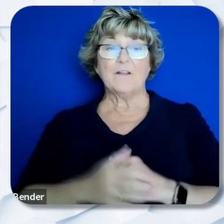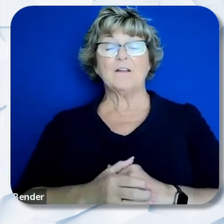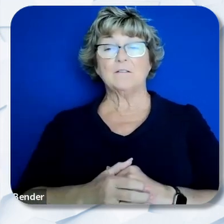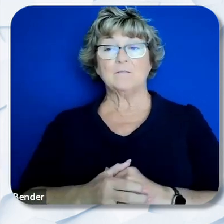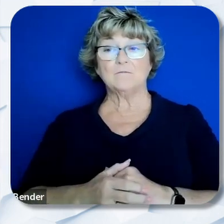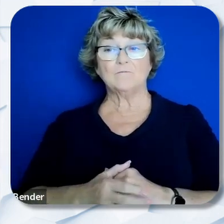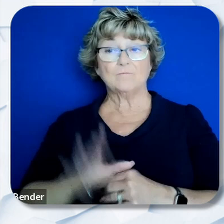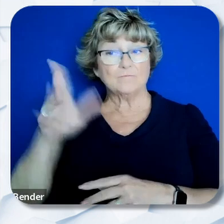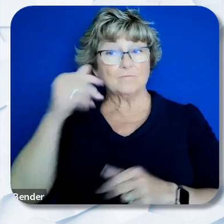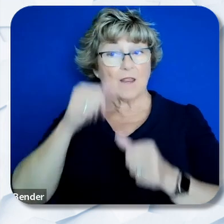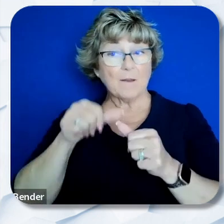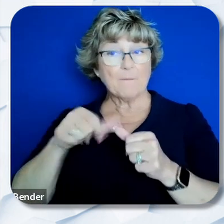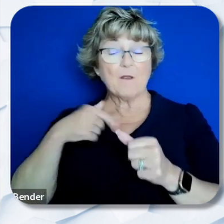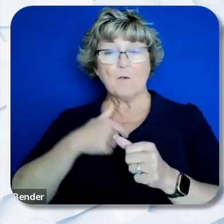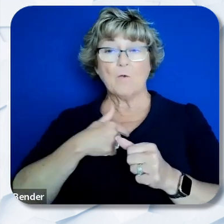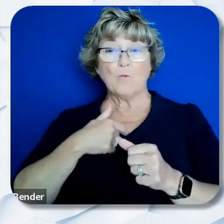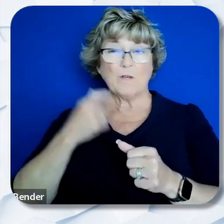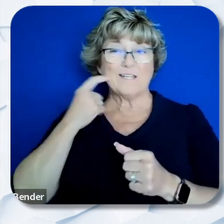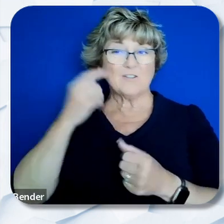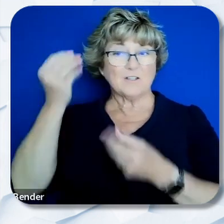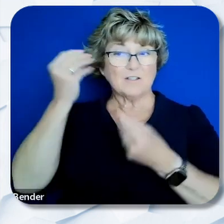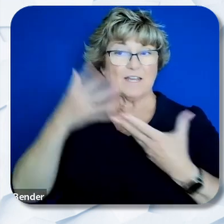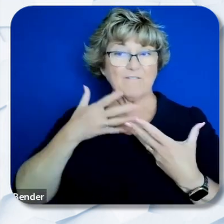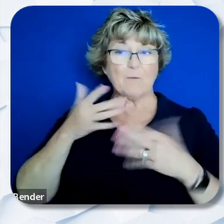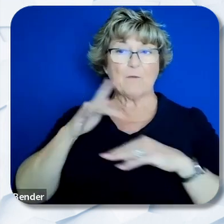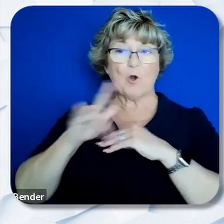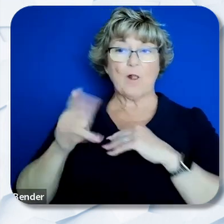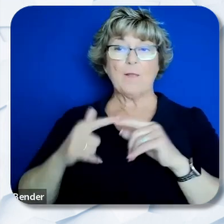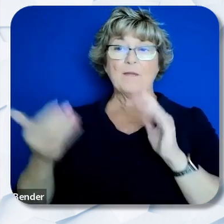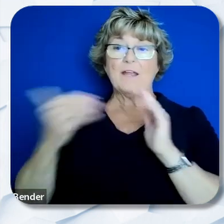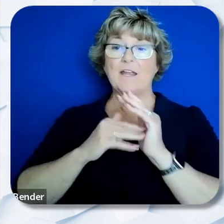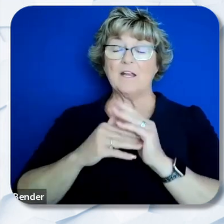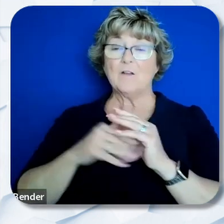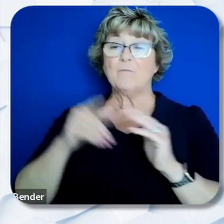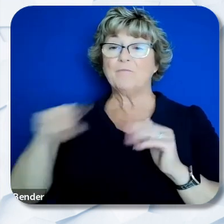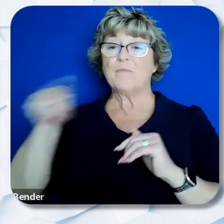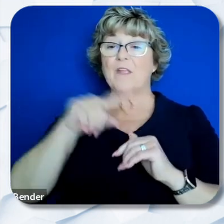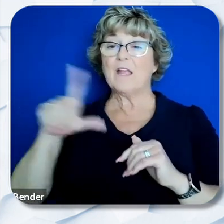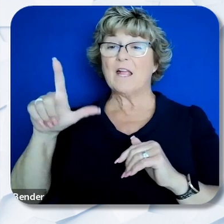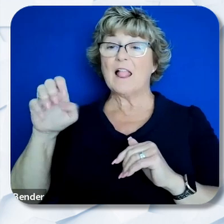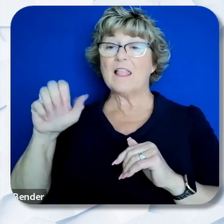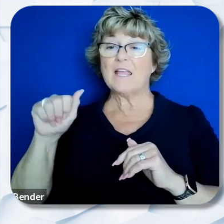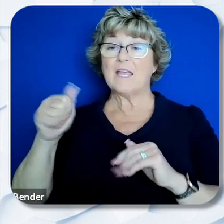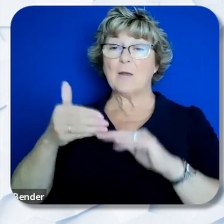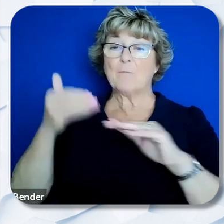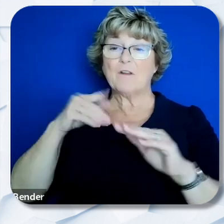of this earlier, but just to go over it once more. Those LEAs who were previously identified